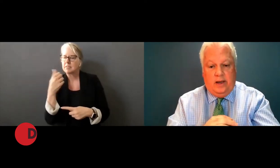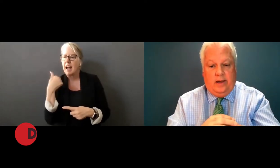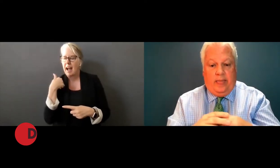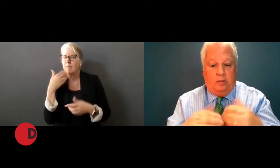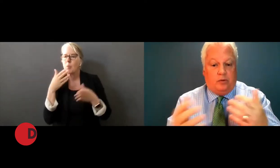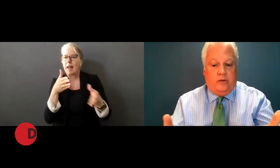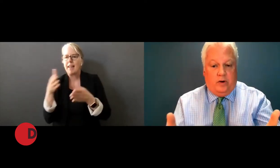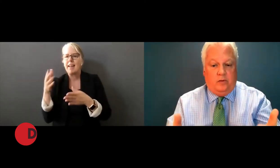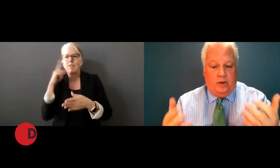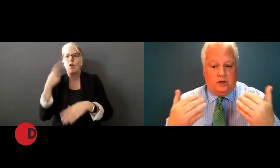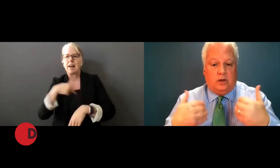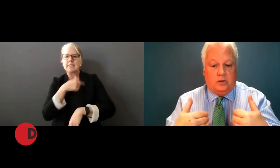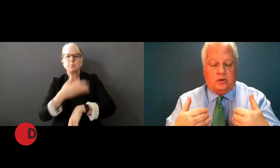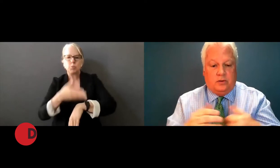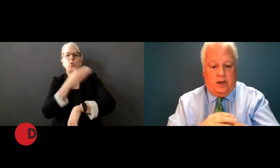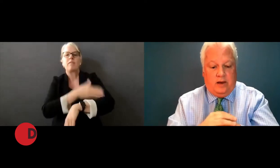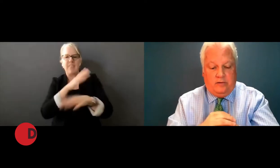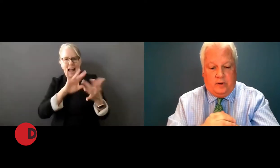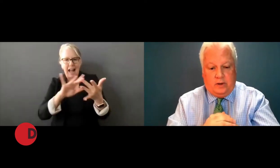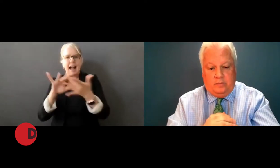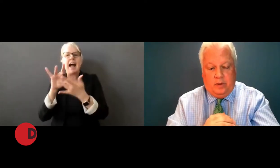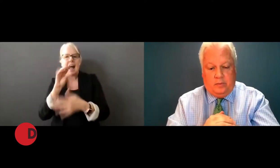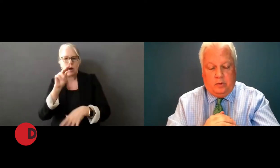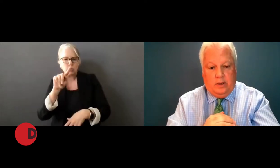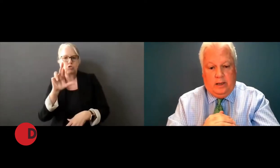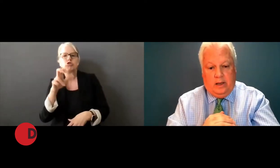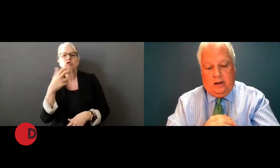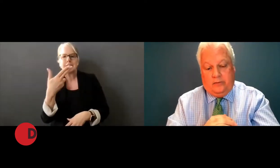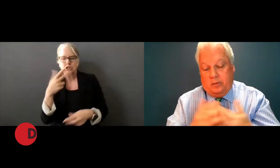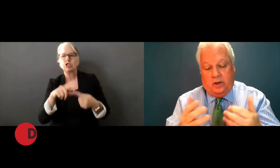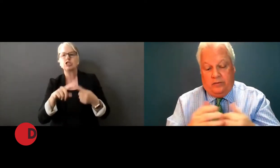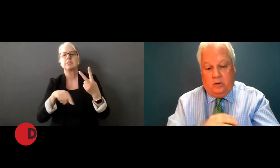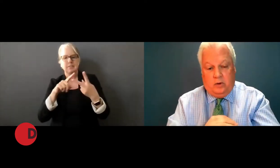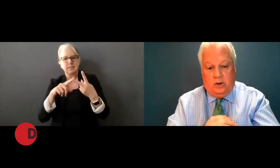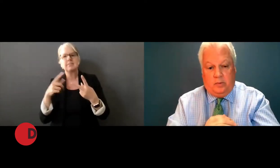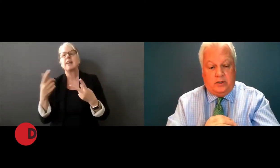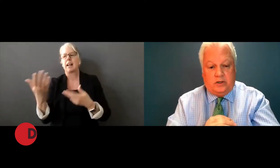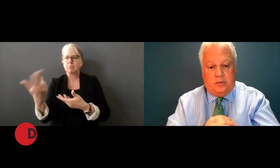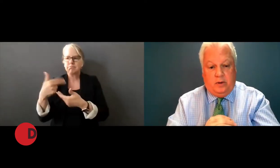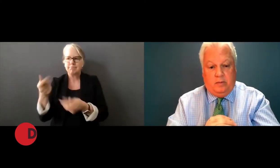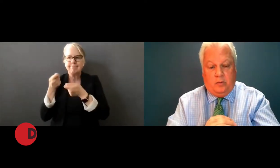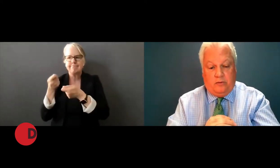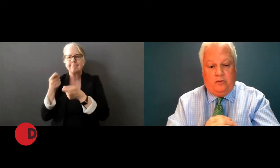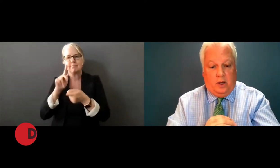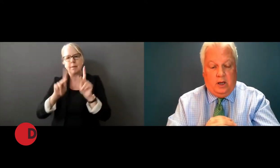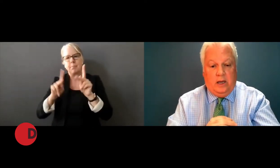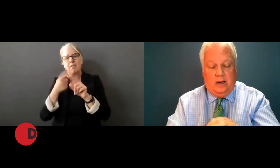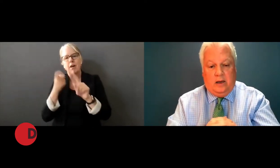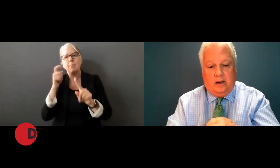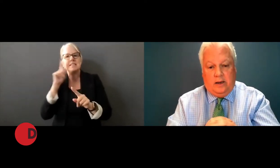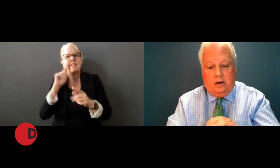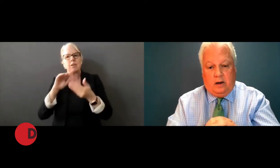yes we have a way to improve outreach and engage people from the Deaf community more fully